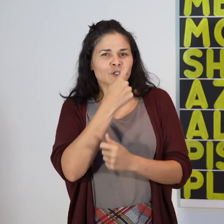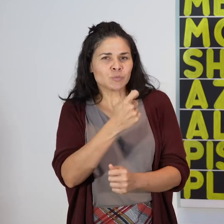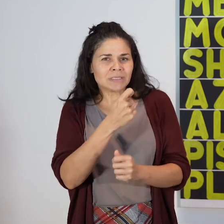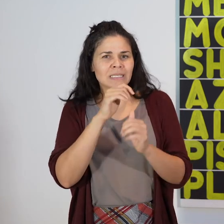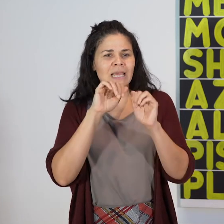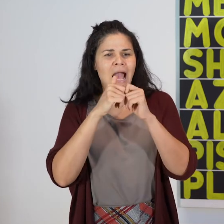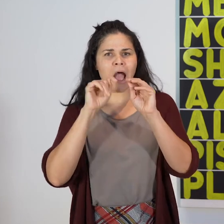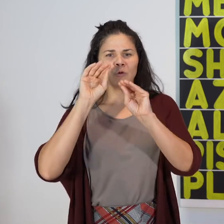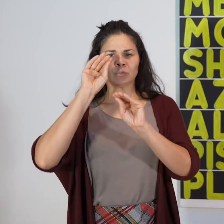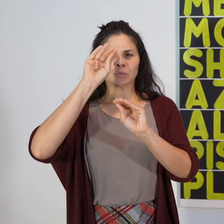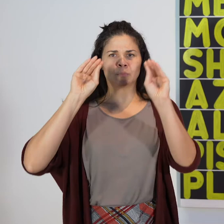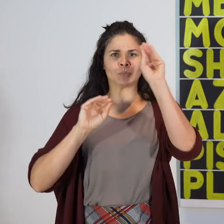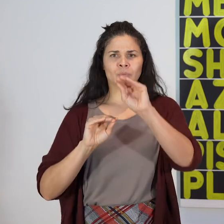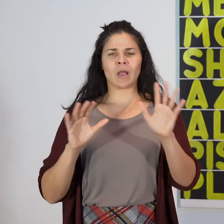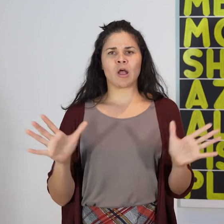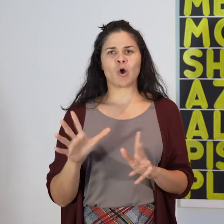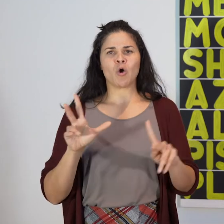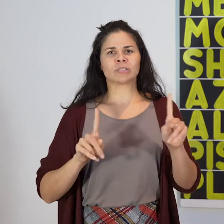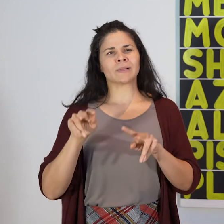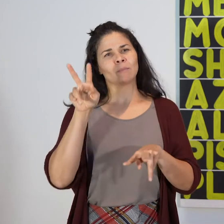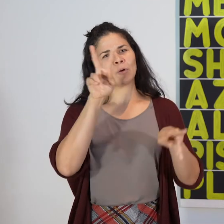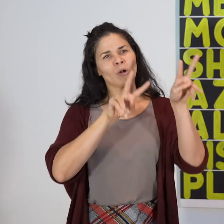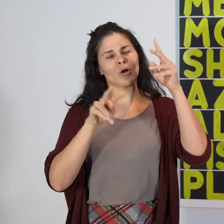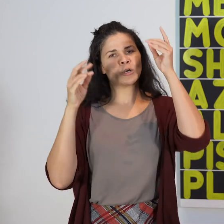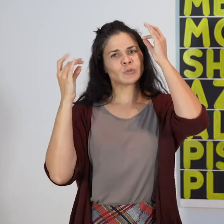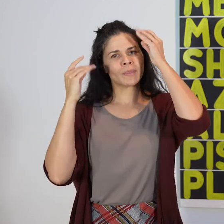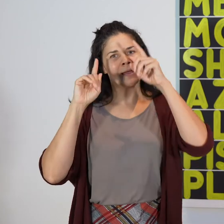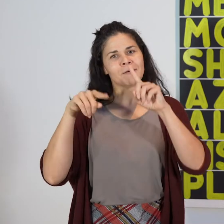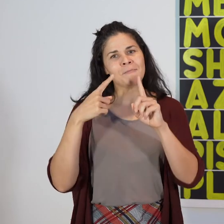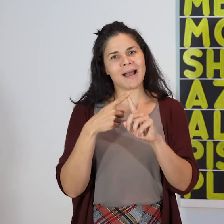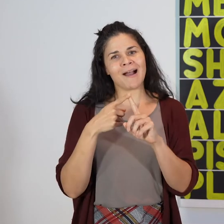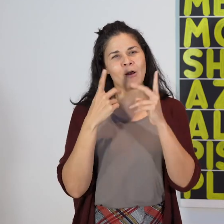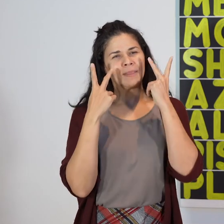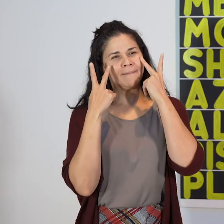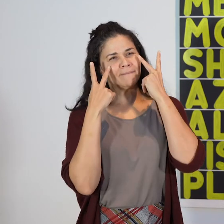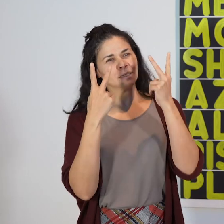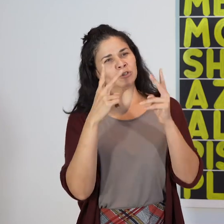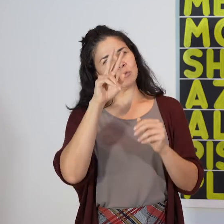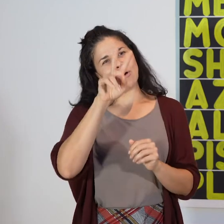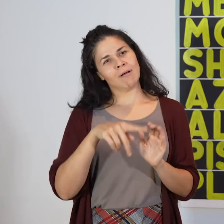the presentation of words in a composition could lead viewers to think about the visual aspects